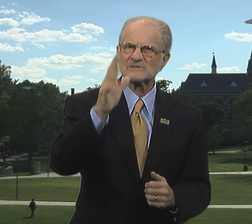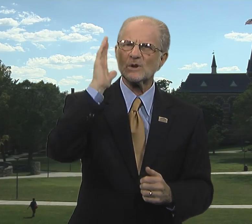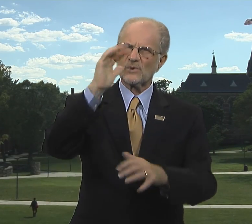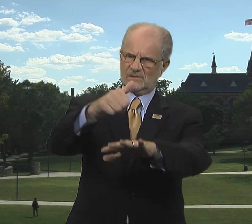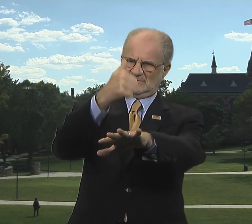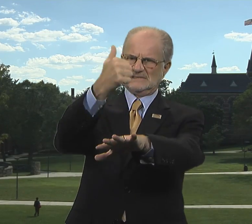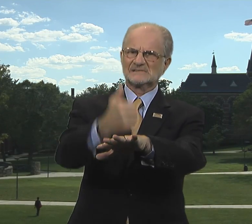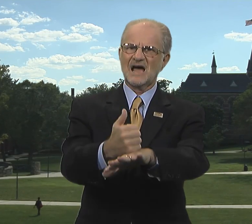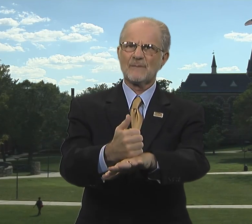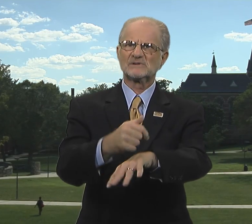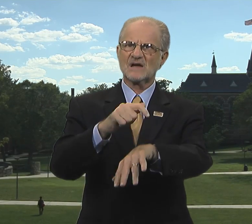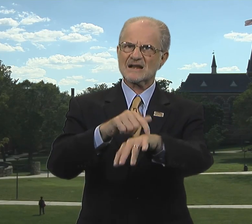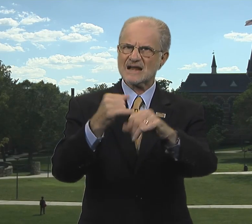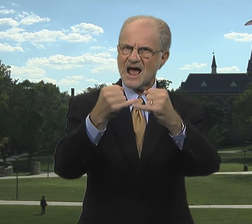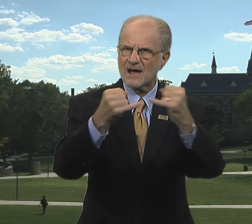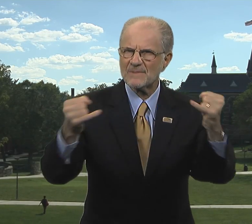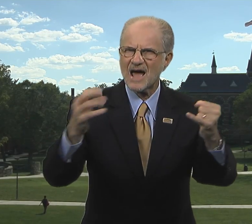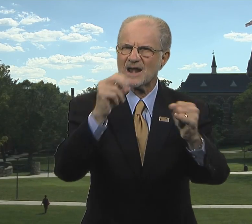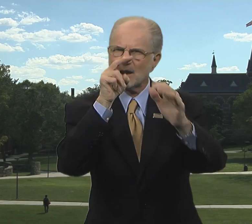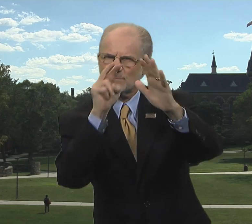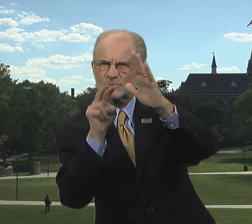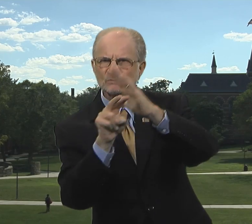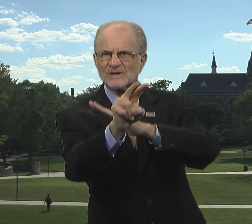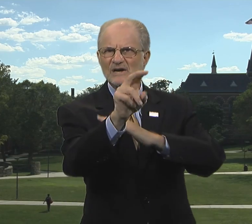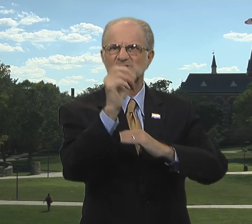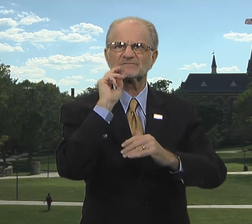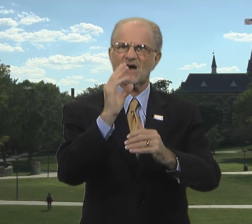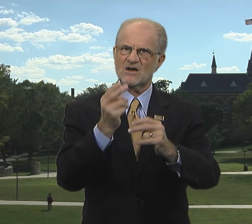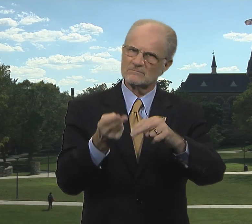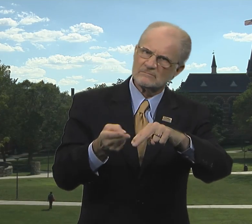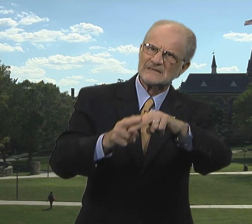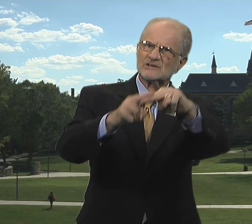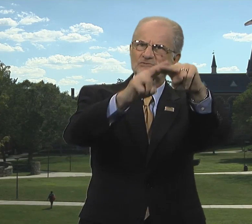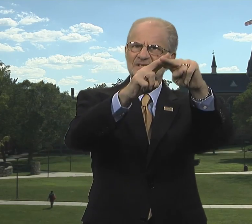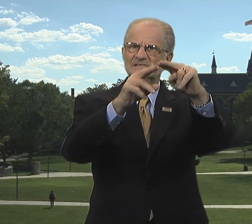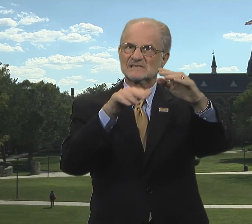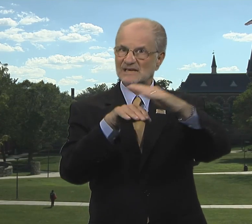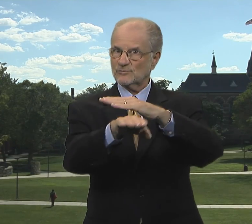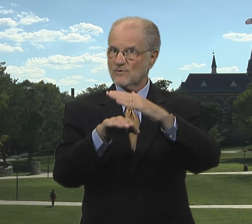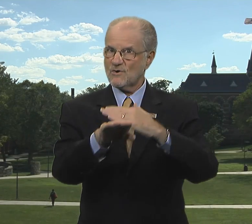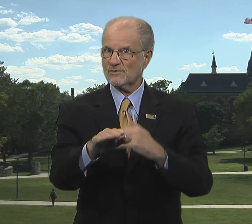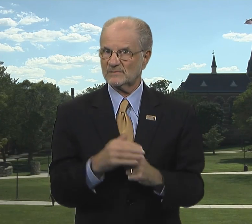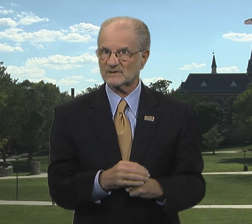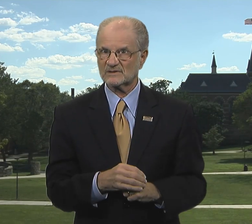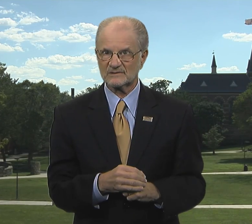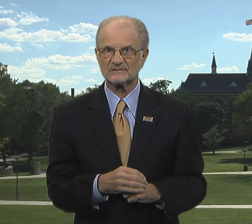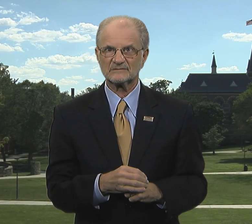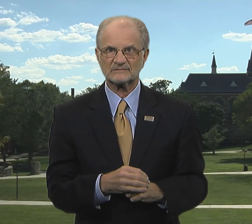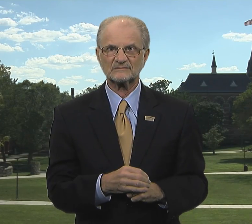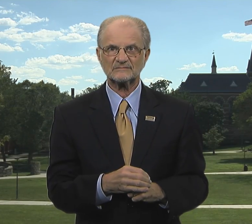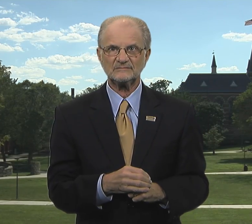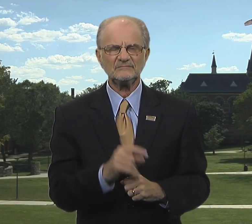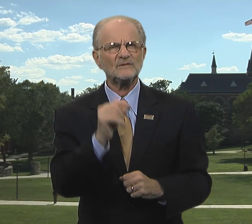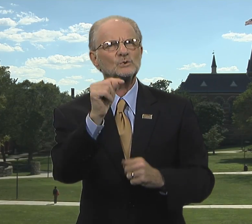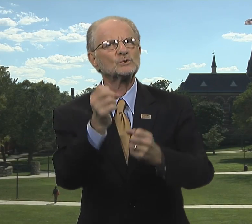The Council will establish a timeline and projections for increasing enrollment.